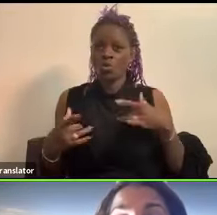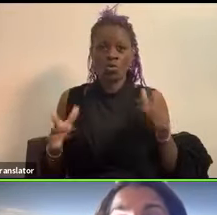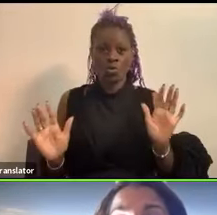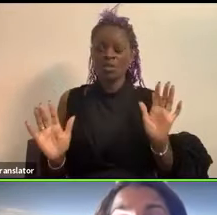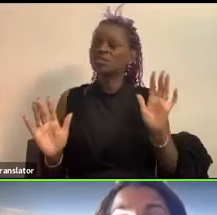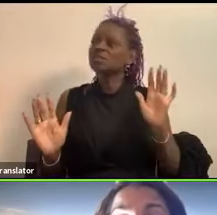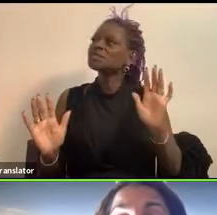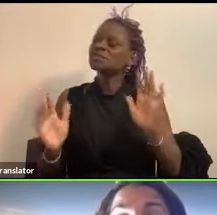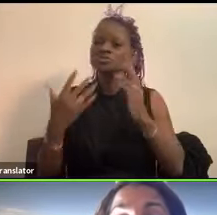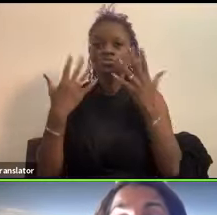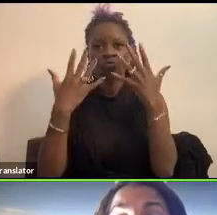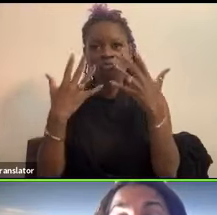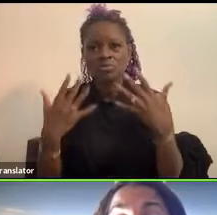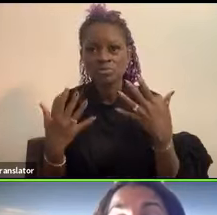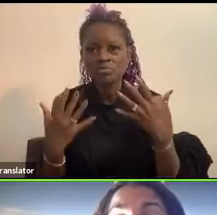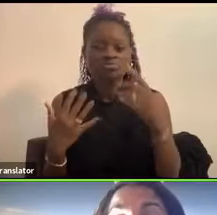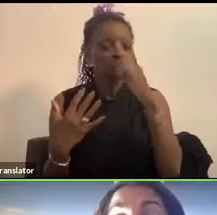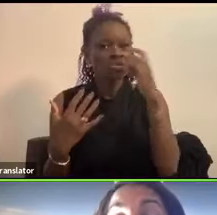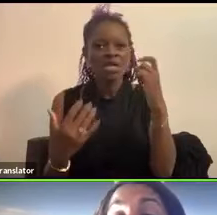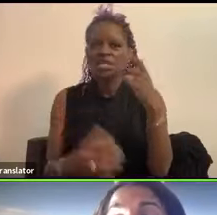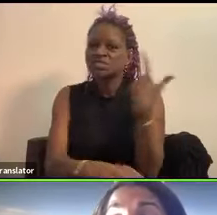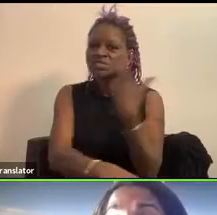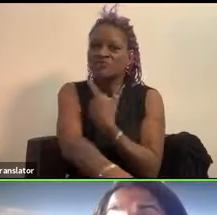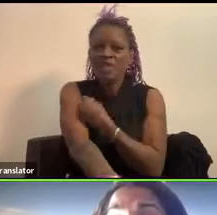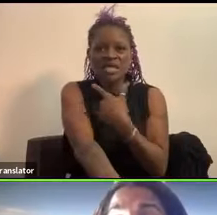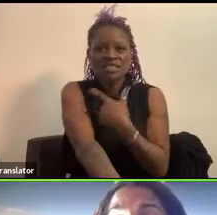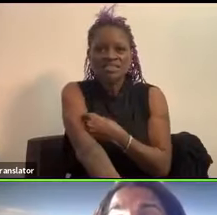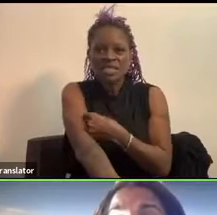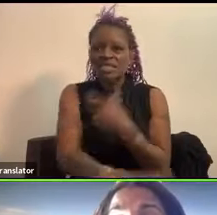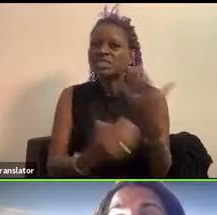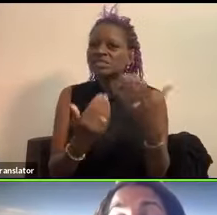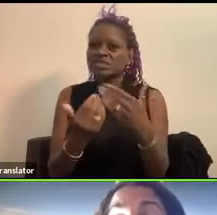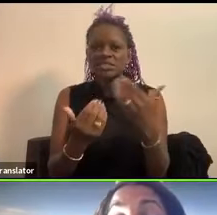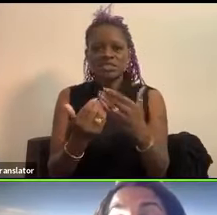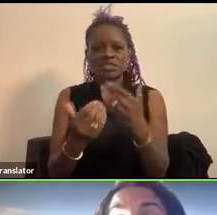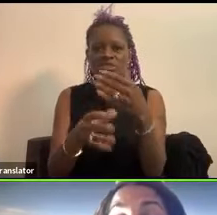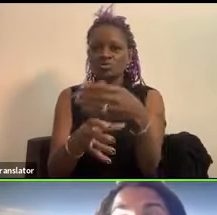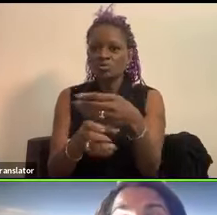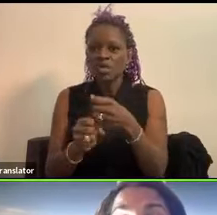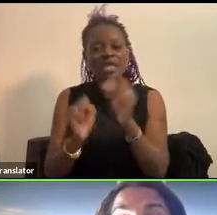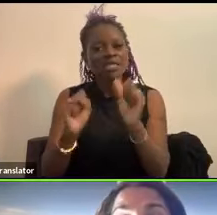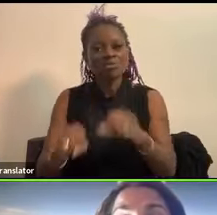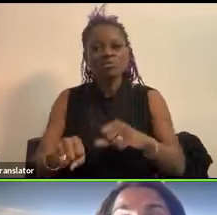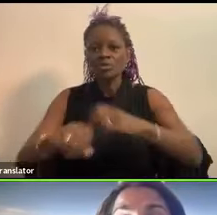available the vaccine is right now and preventable if people get vaccinated.